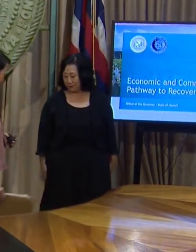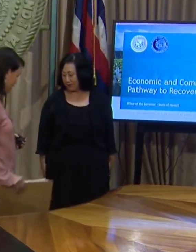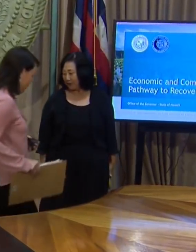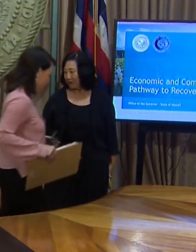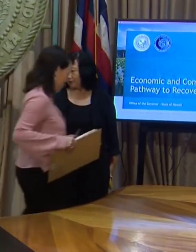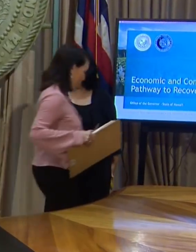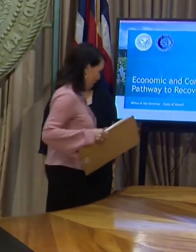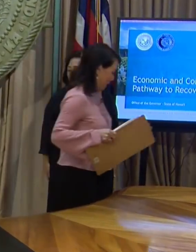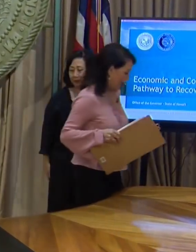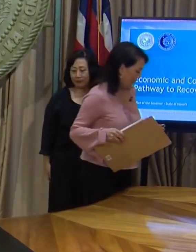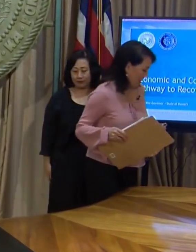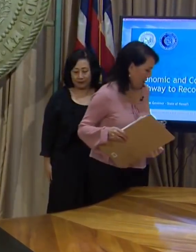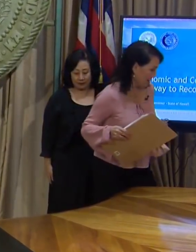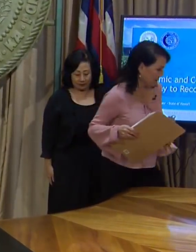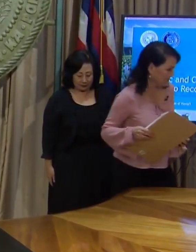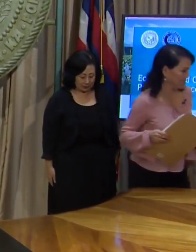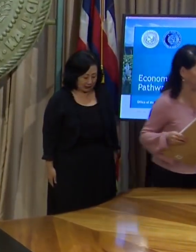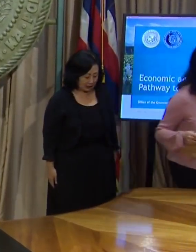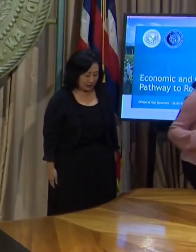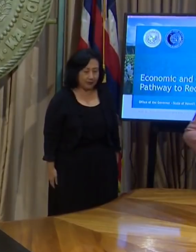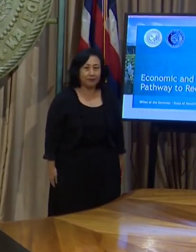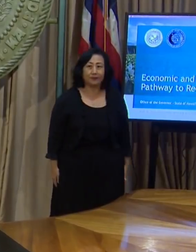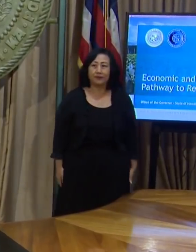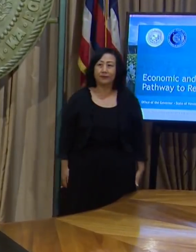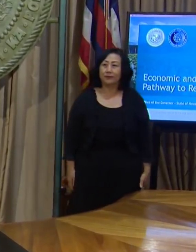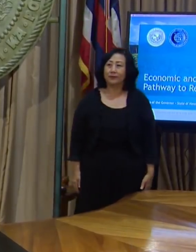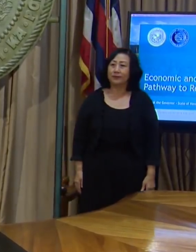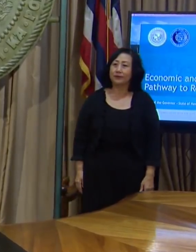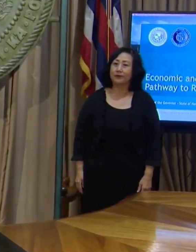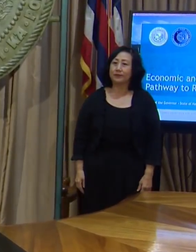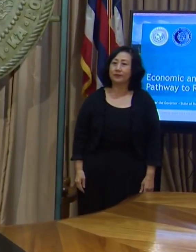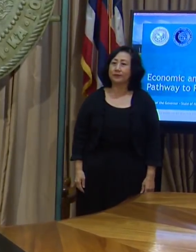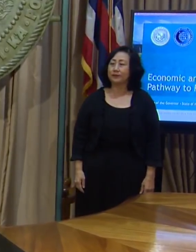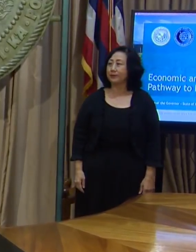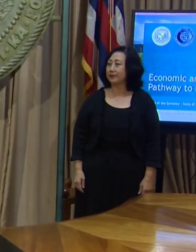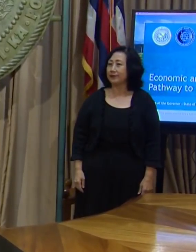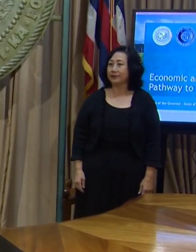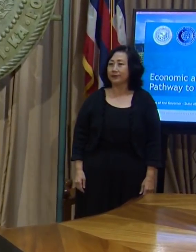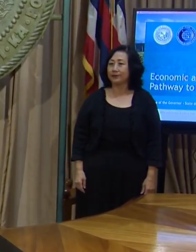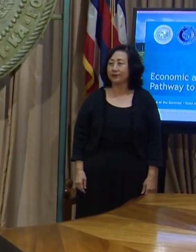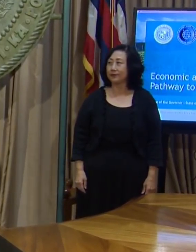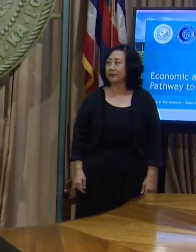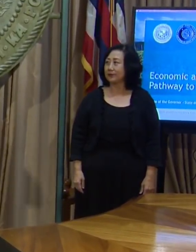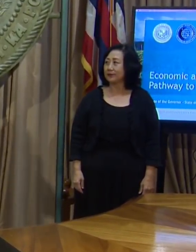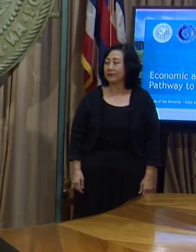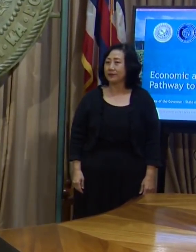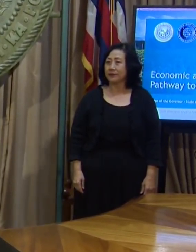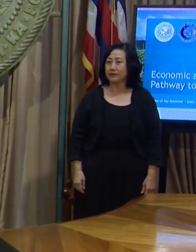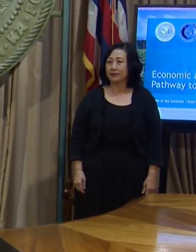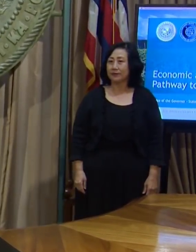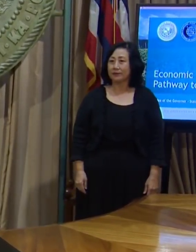HE WILL INTRODUCE OTHER SPEAKERS, AS WELL. WE START OFF WITH GOVERNOR